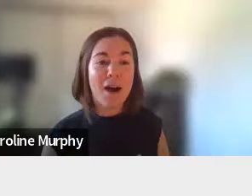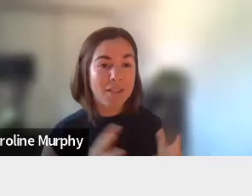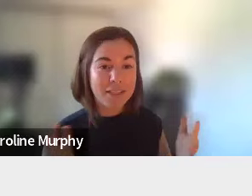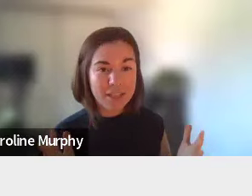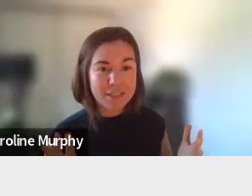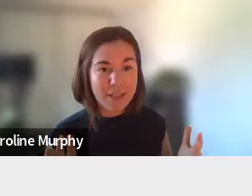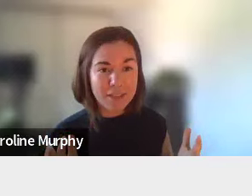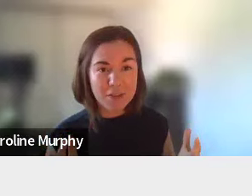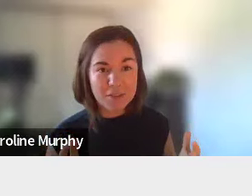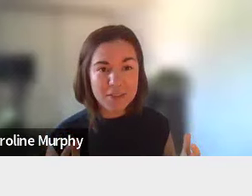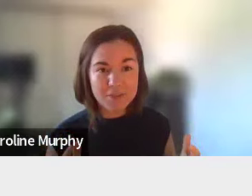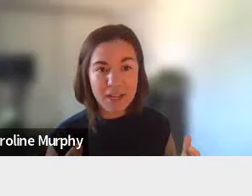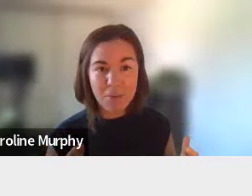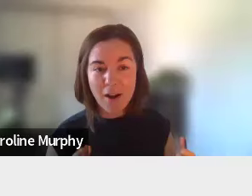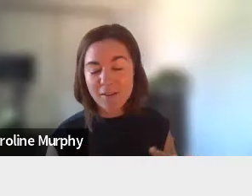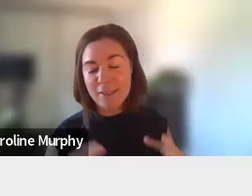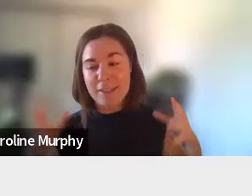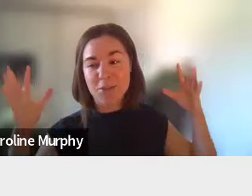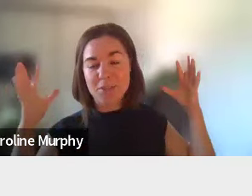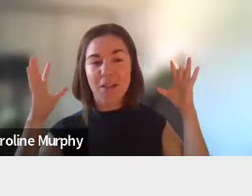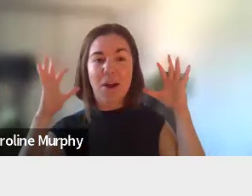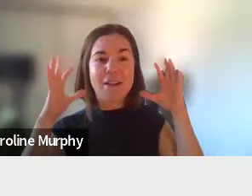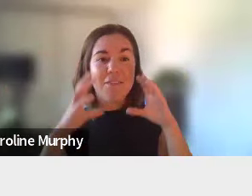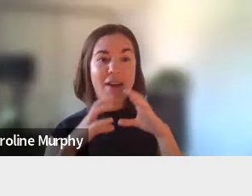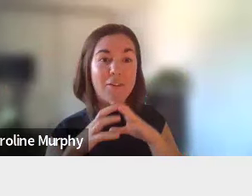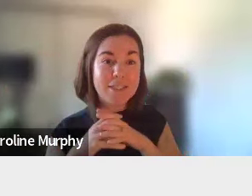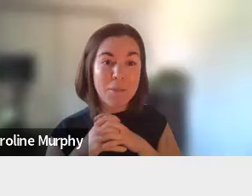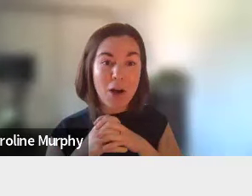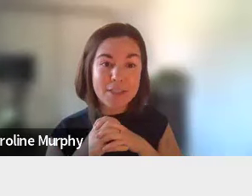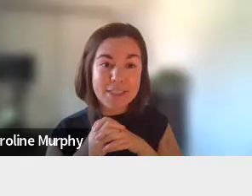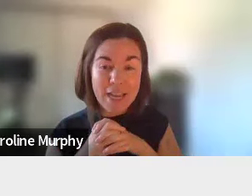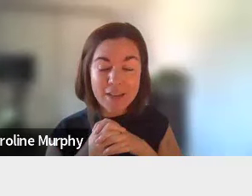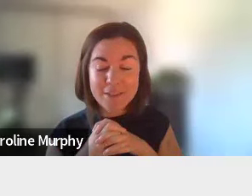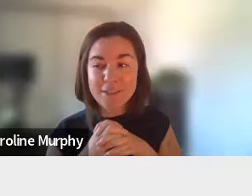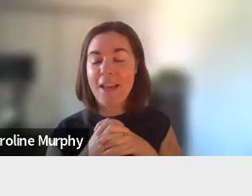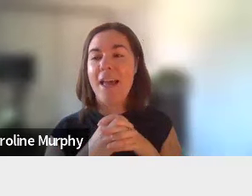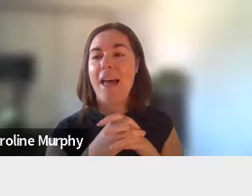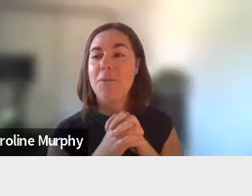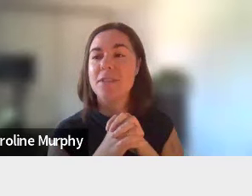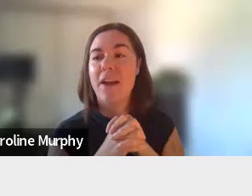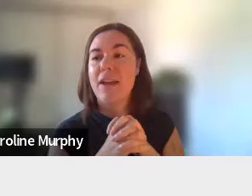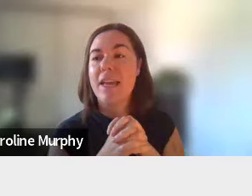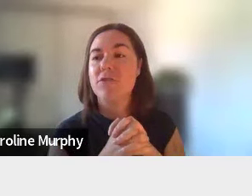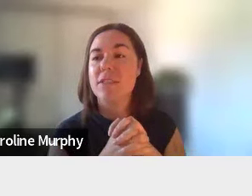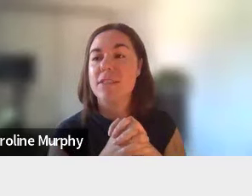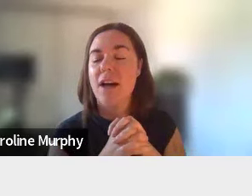politics at the University of Delaware so Delaware is a very small state and it was very interesting,